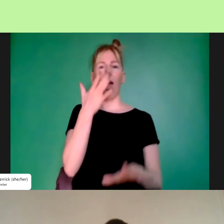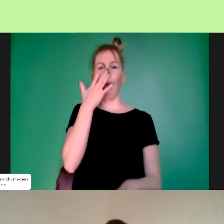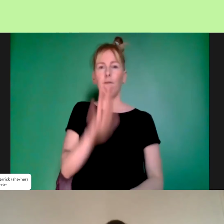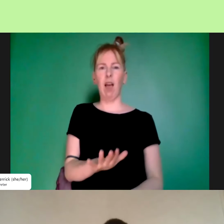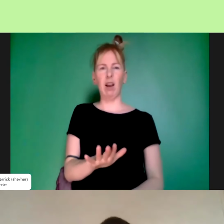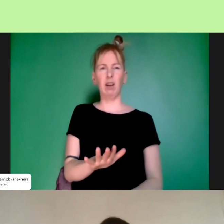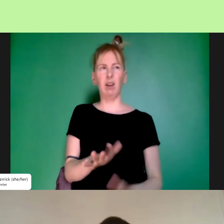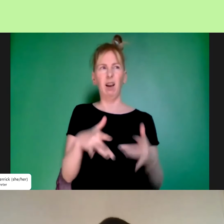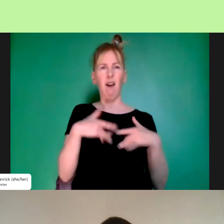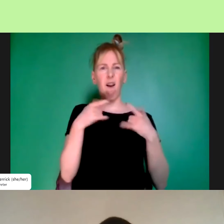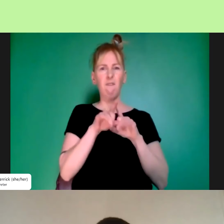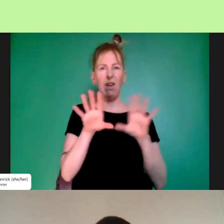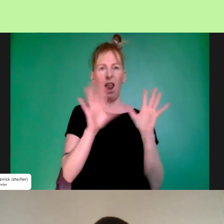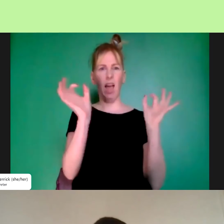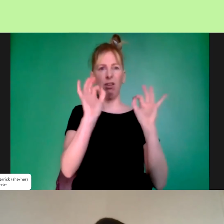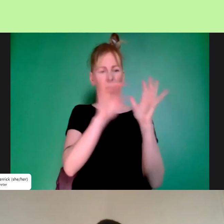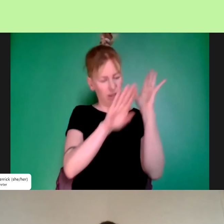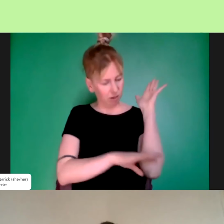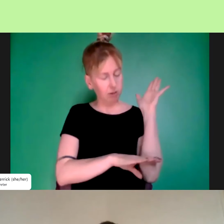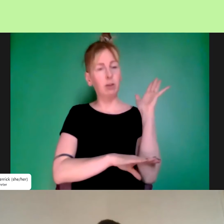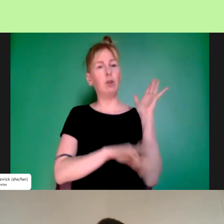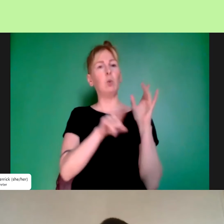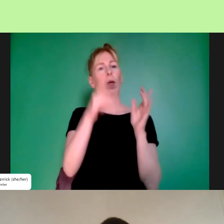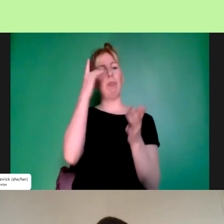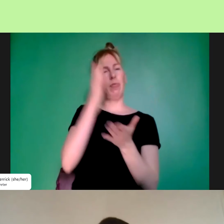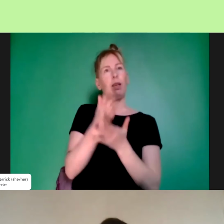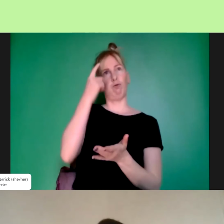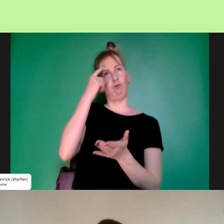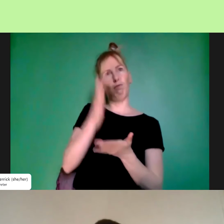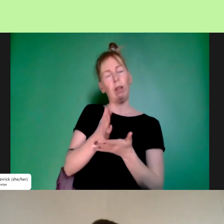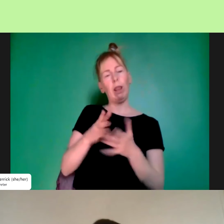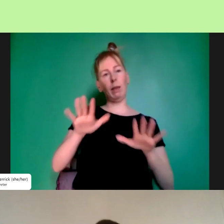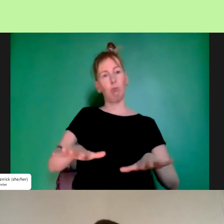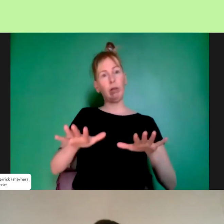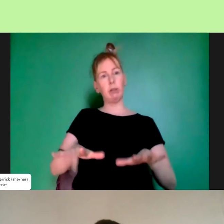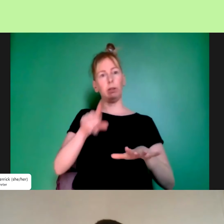possession of no cultural capital. But if you really think about what's happening in this